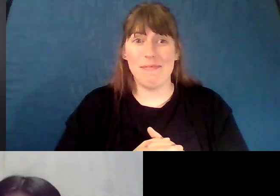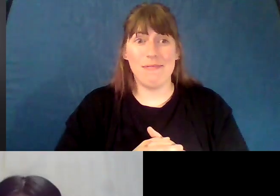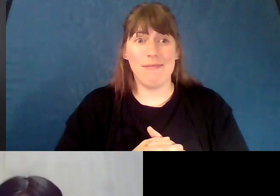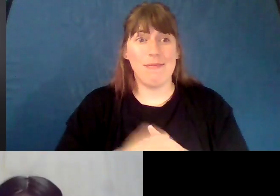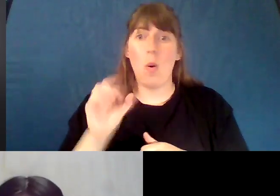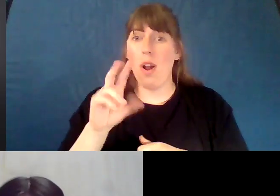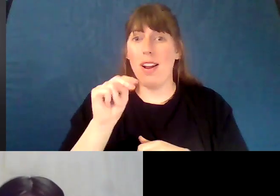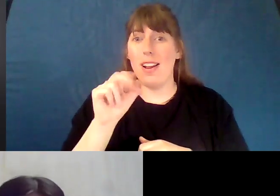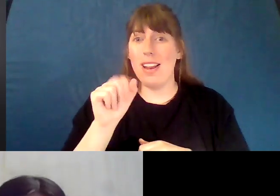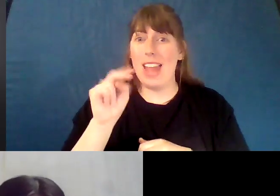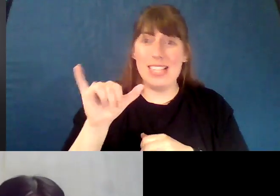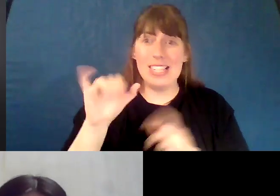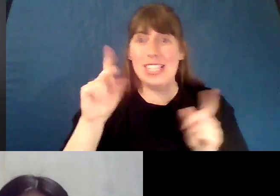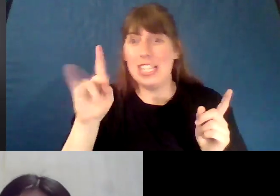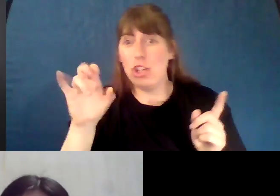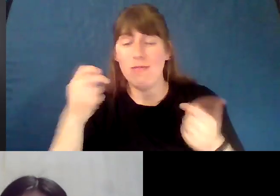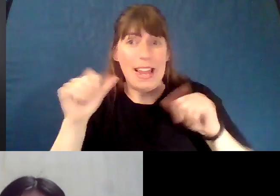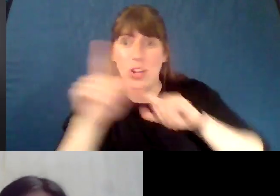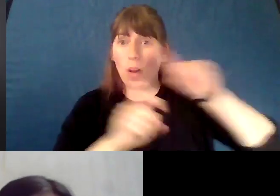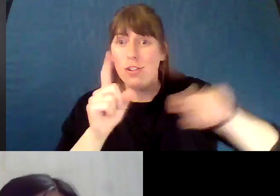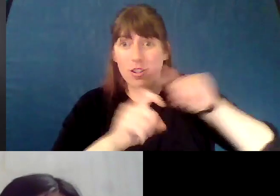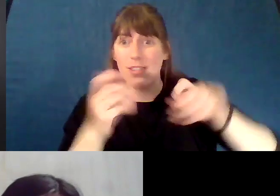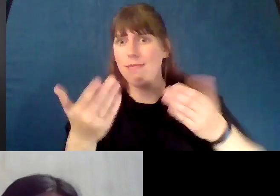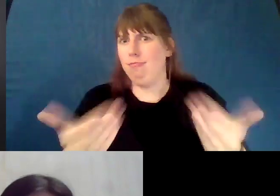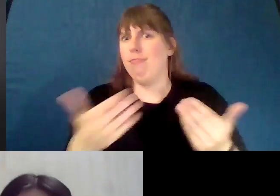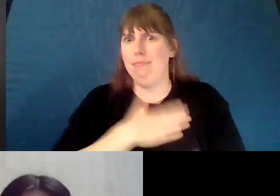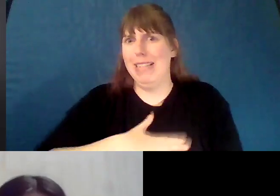talk about, please don't be shy. And then meanwhile, I want to kind of loop back to